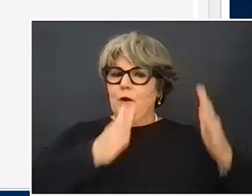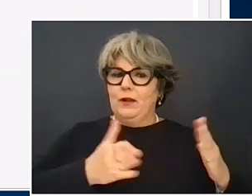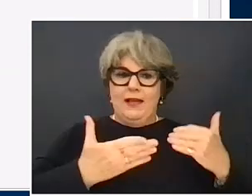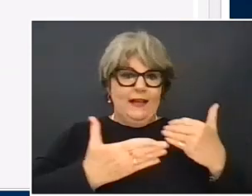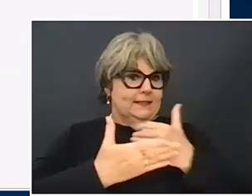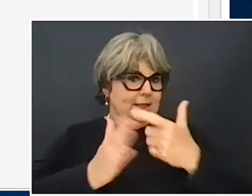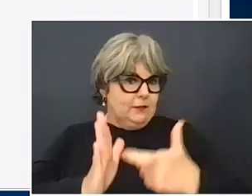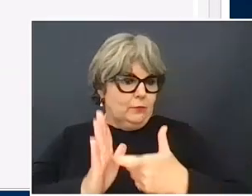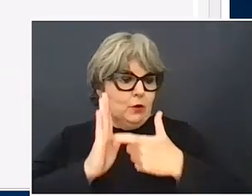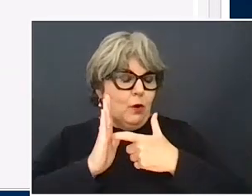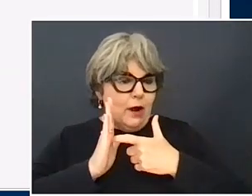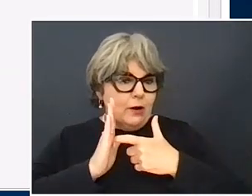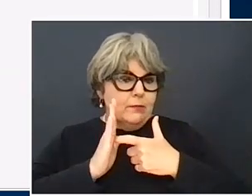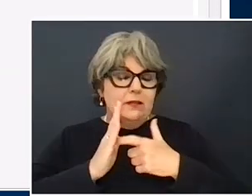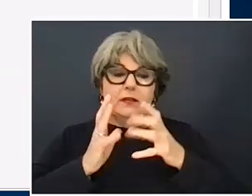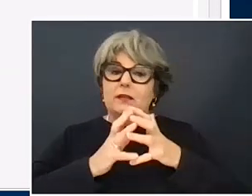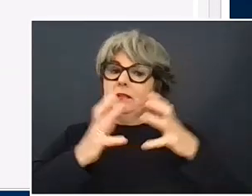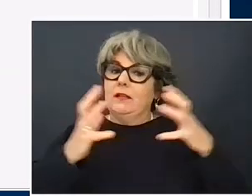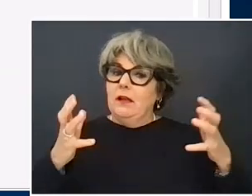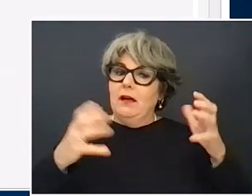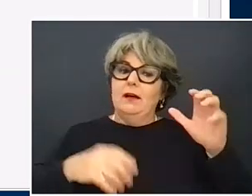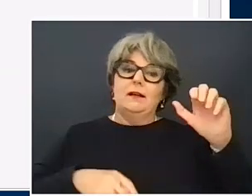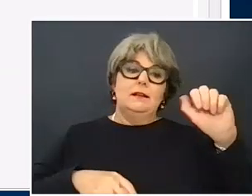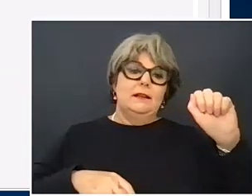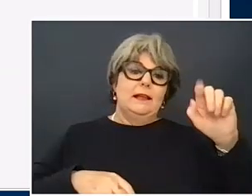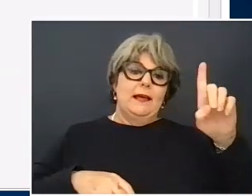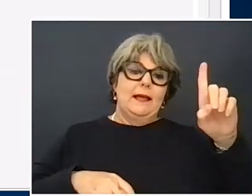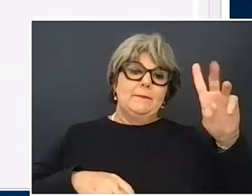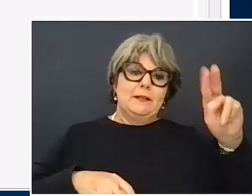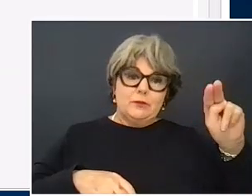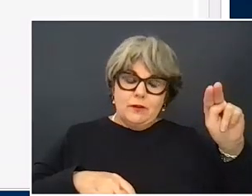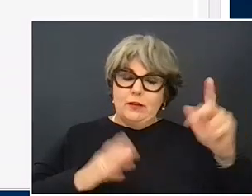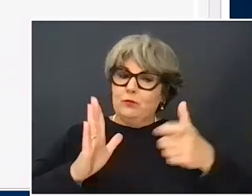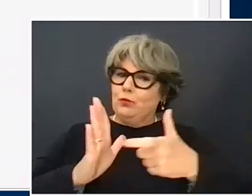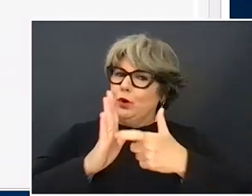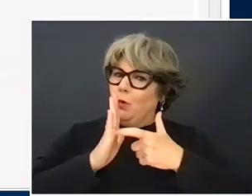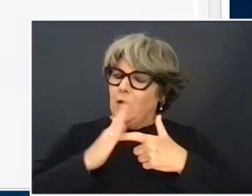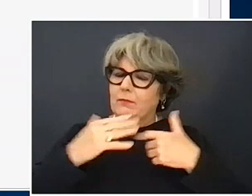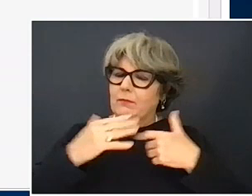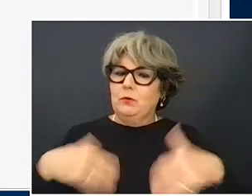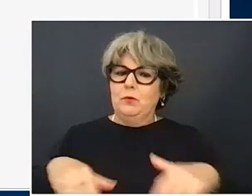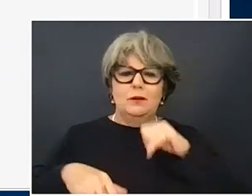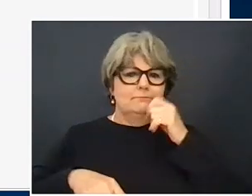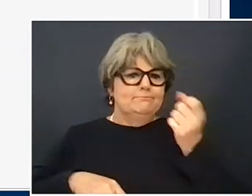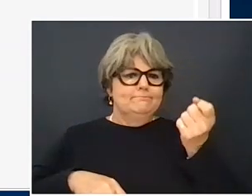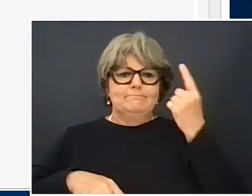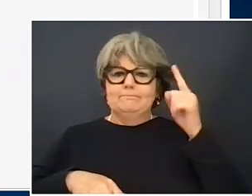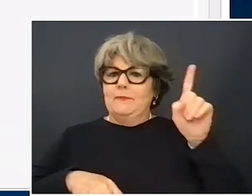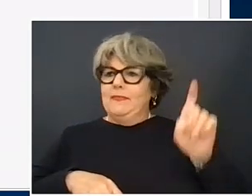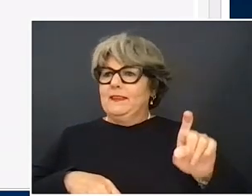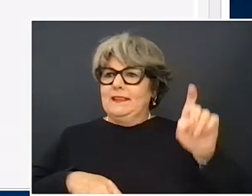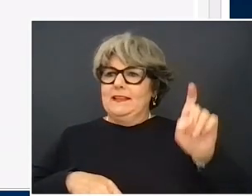It's a tremendous administrative burden. And I'm not sure that I see the need for it. I don't have any problem with